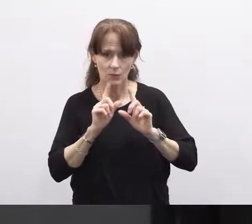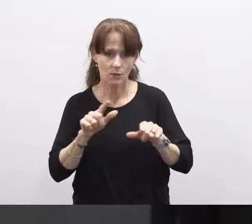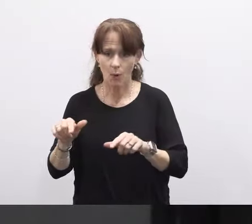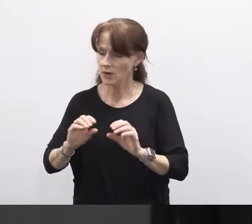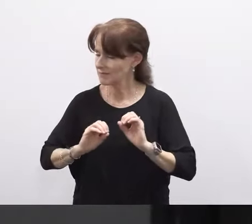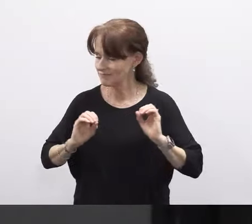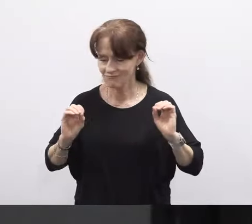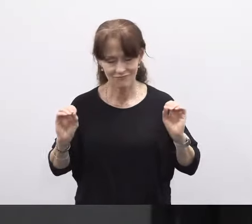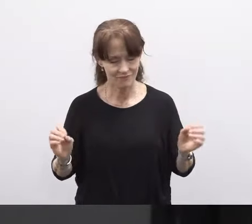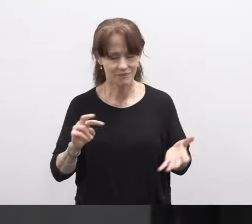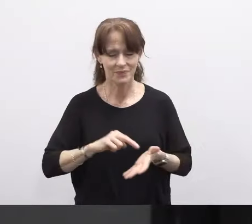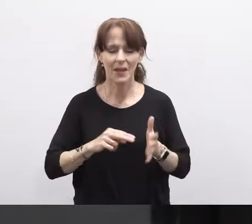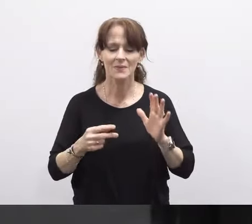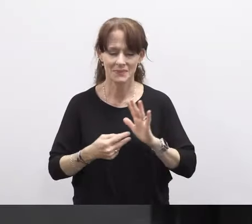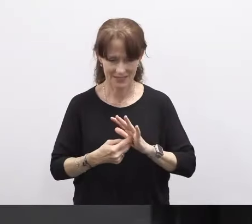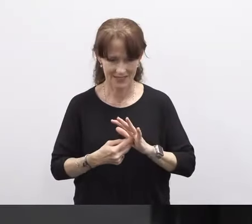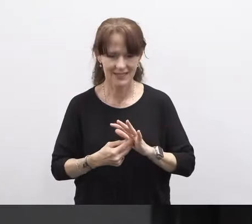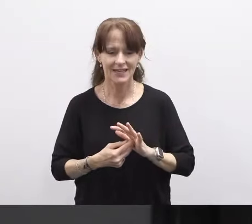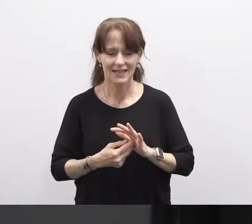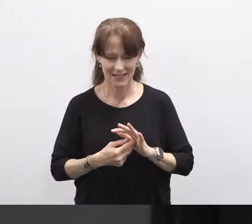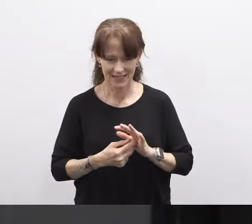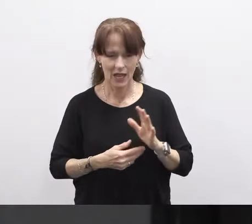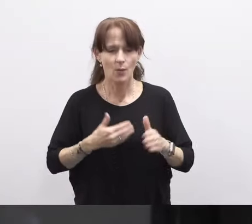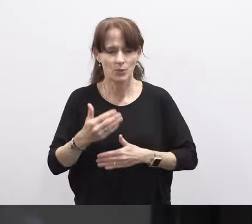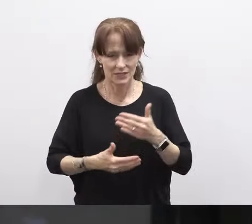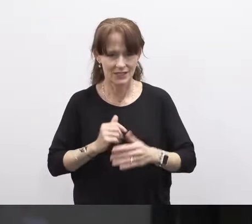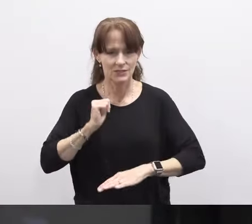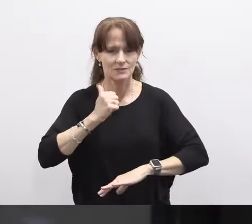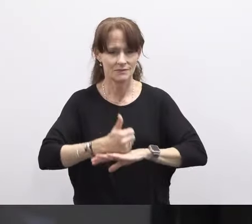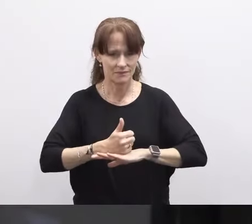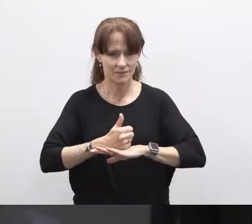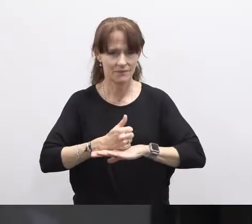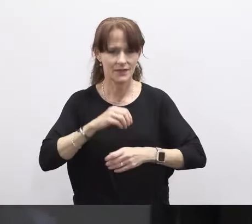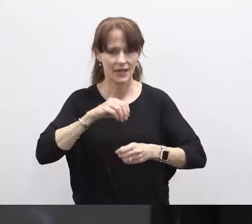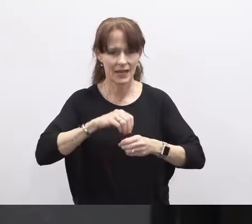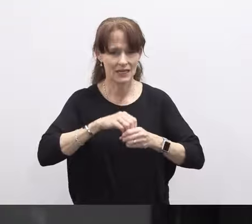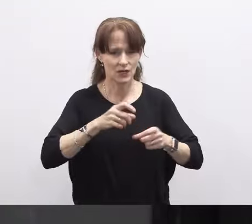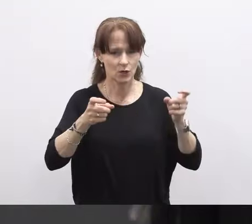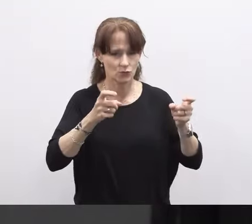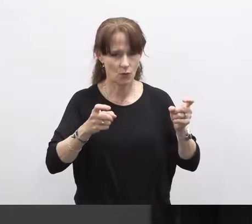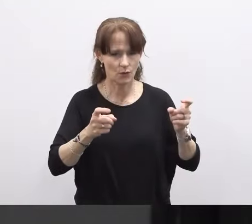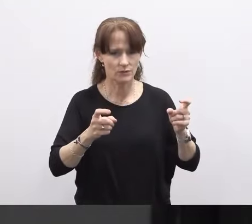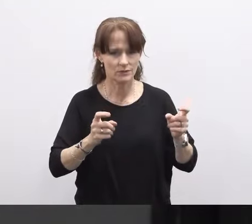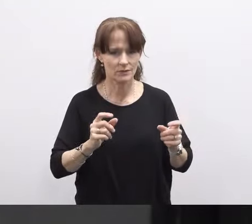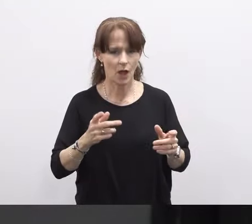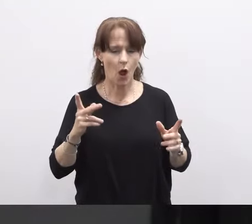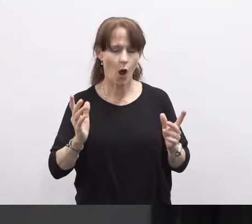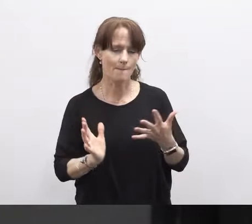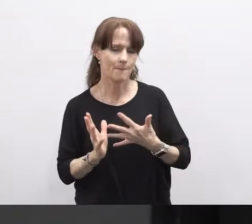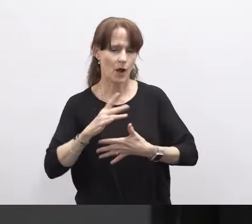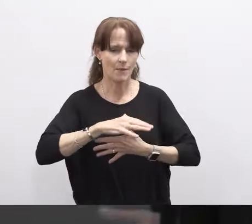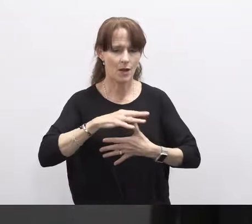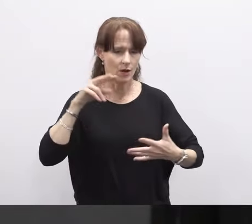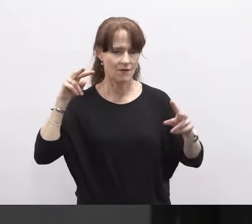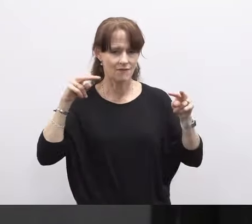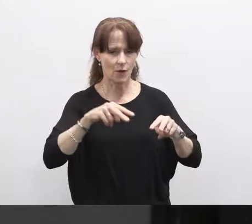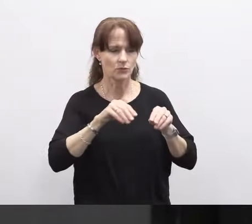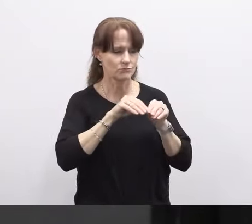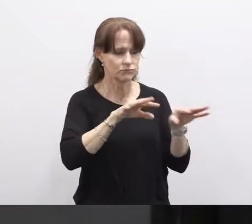and so that means you have procedures in place and internal controls in place and our primary focus is looking at disbursements payroll,